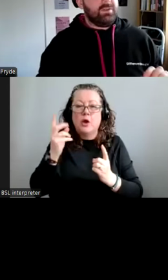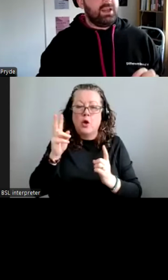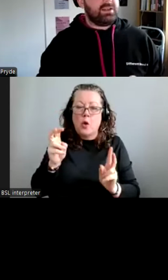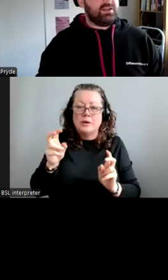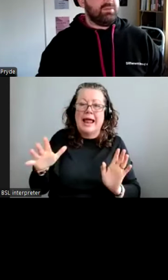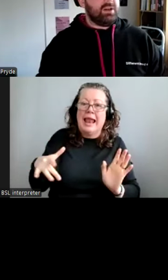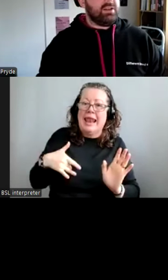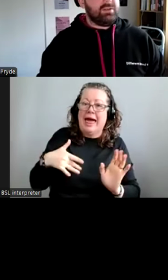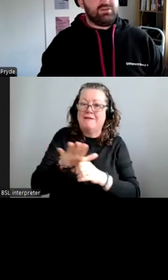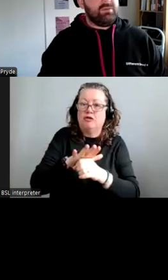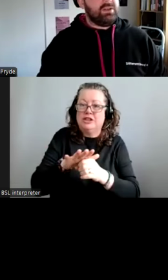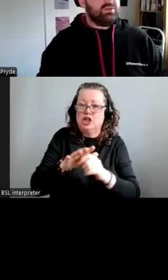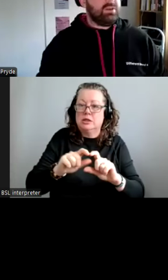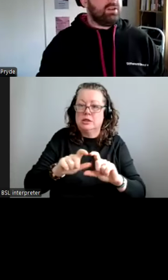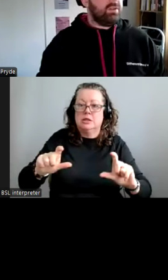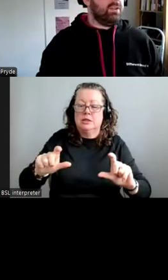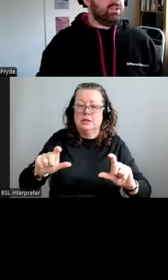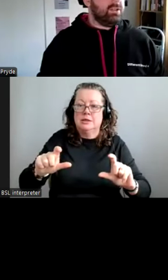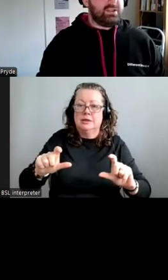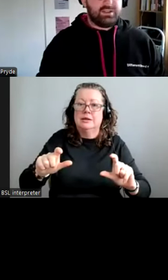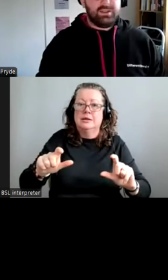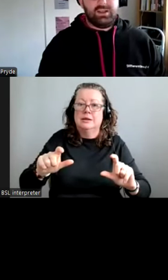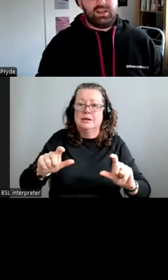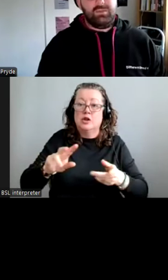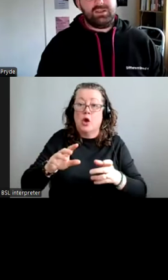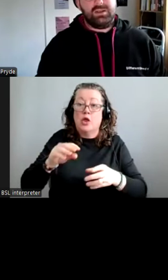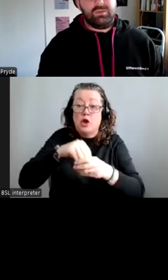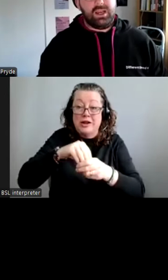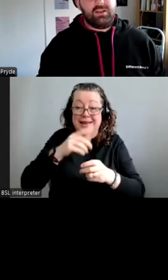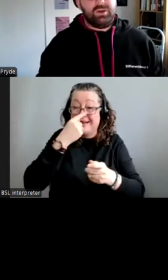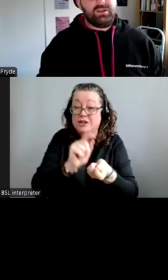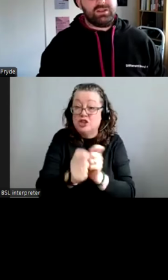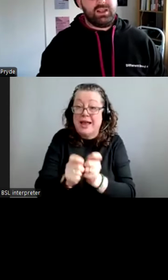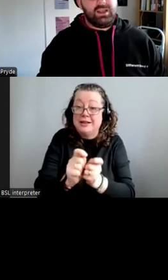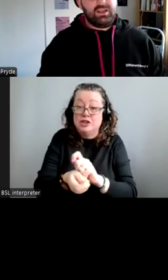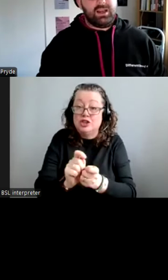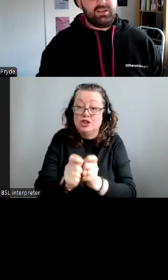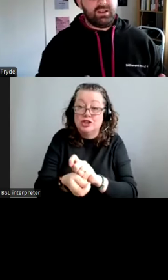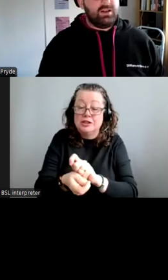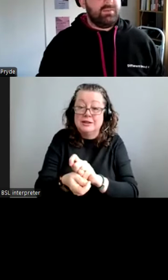with text that will be read out to a screen reader when the content changes. That means that when we have buttons like Add to Cart,